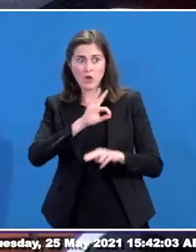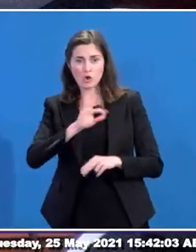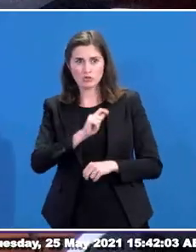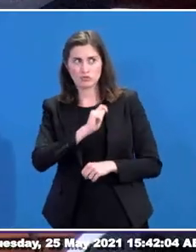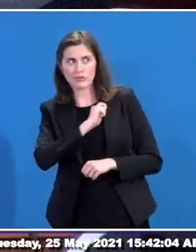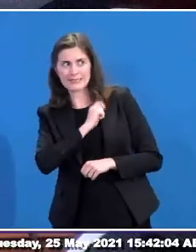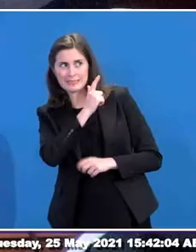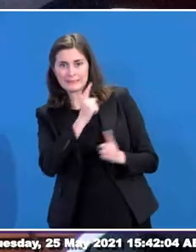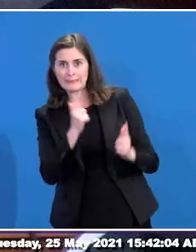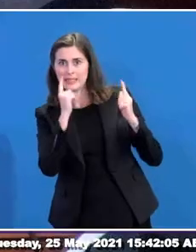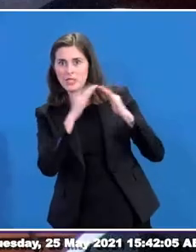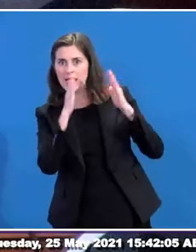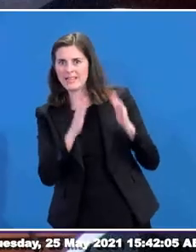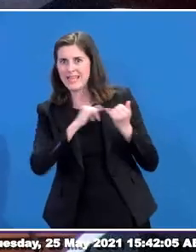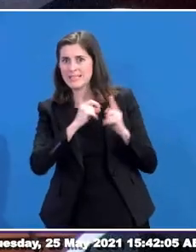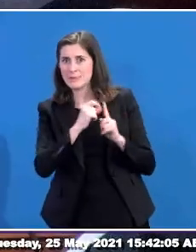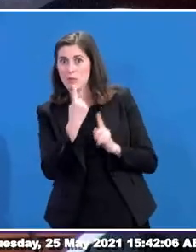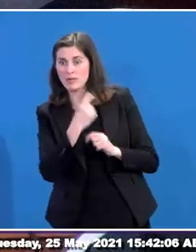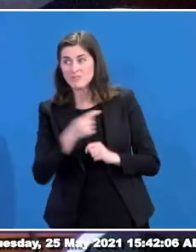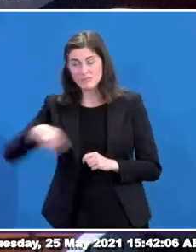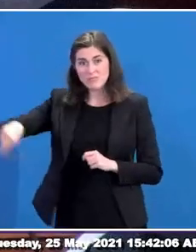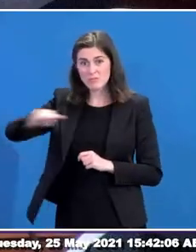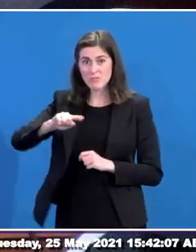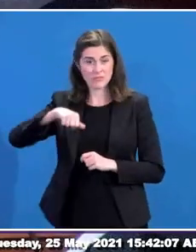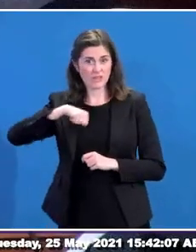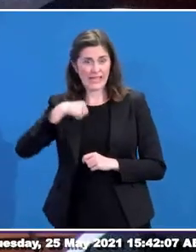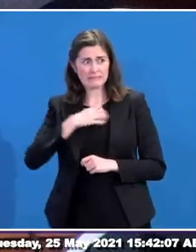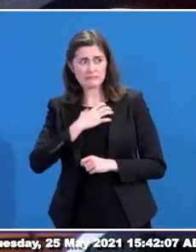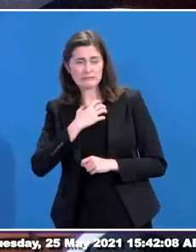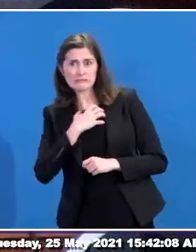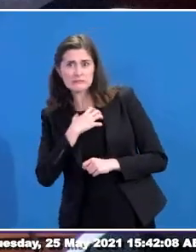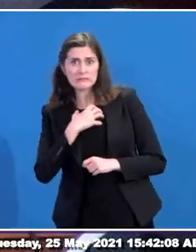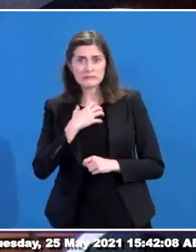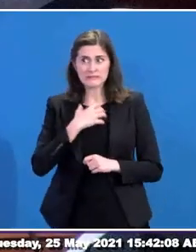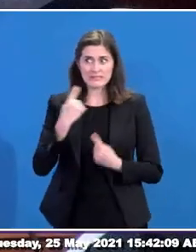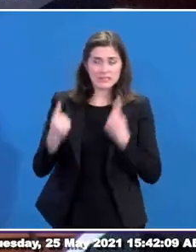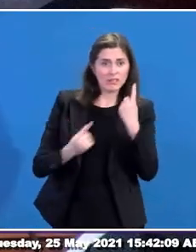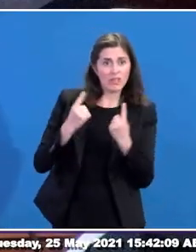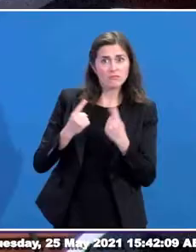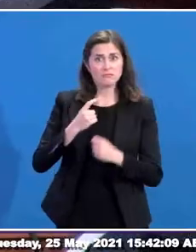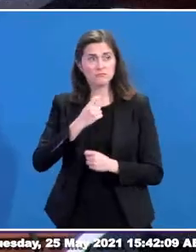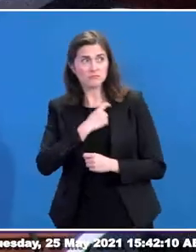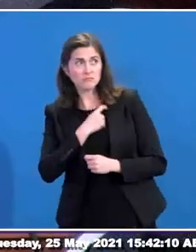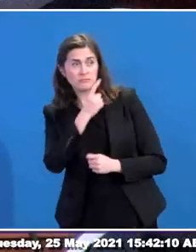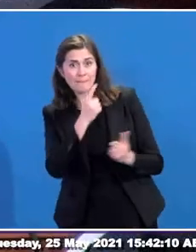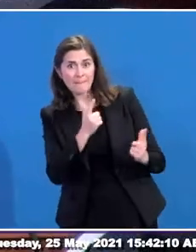This environment led to staff being wary of management and each other and there was a culture of blame.